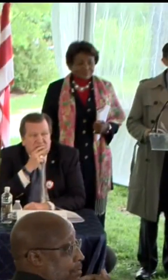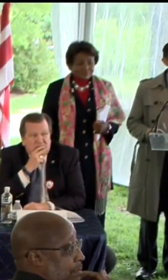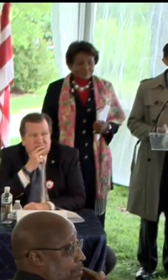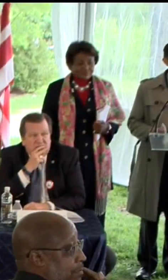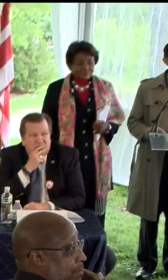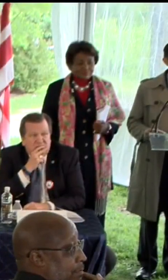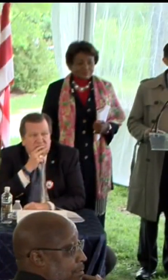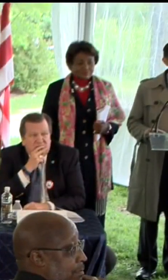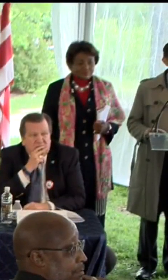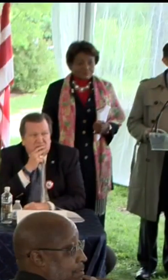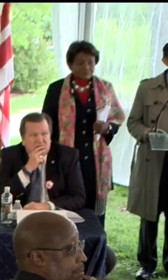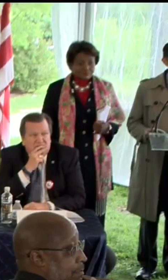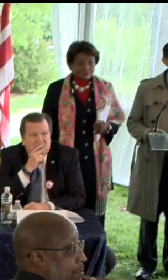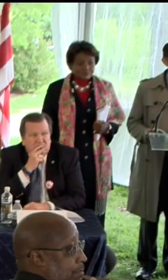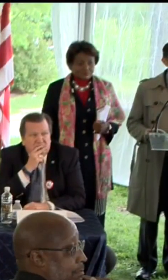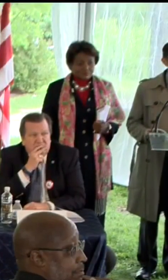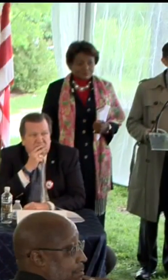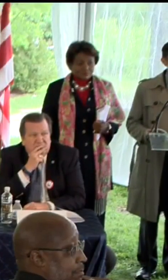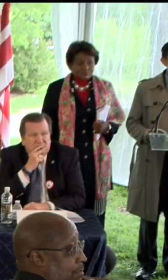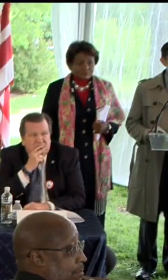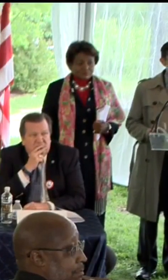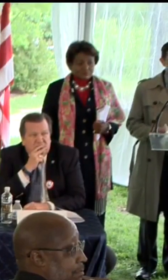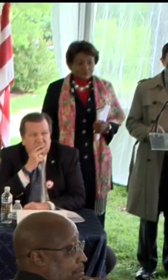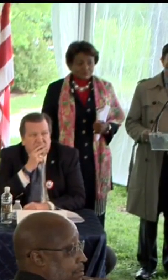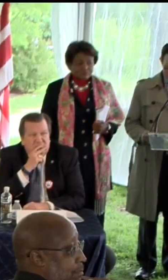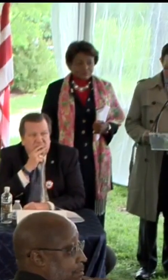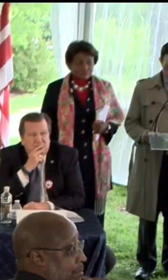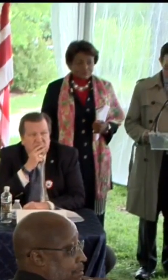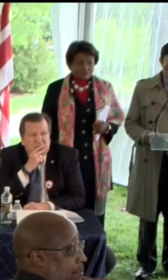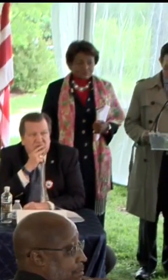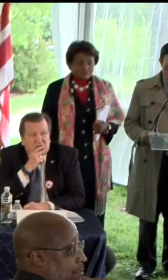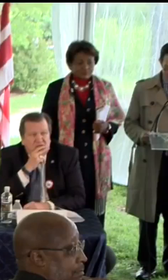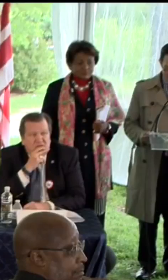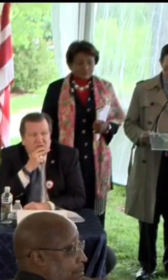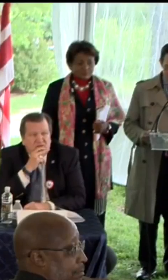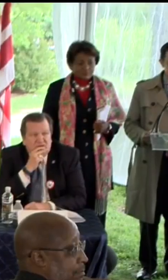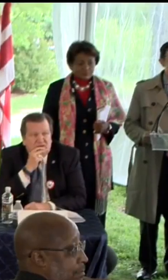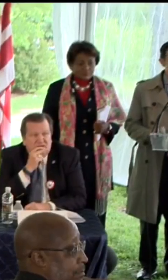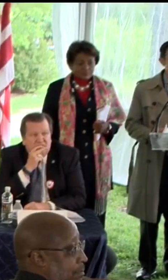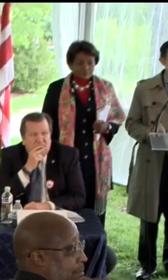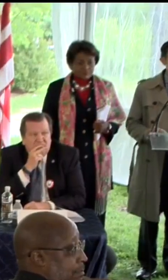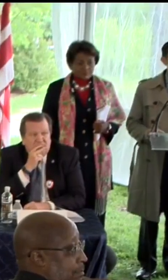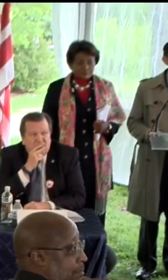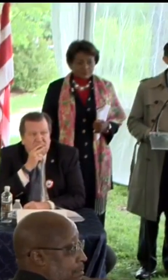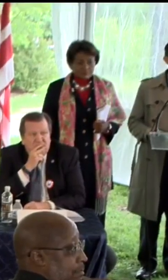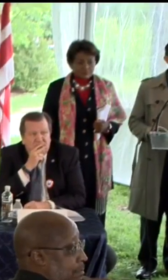MAYOR BOWSER, YOU WERE ASKED AN EXCELLENT QUESTION ON KOJO TODAY